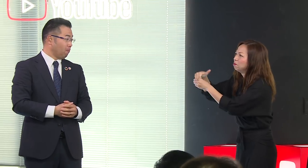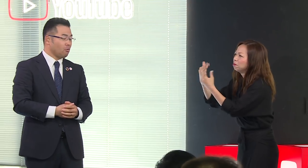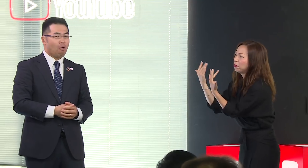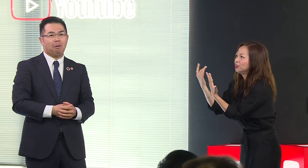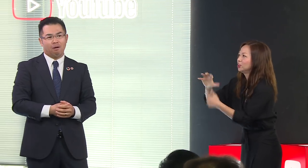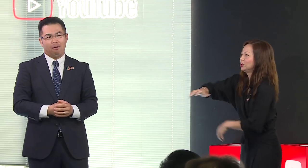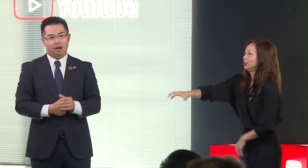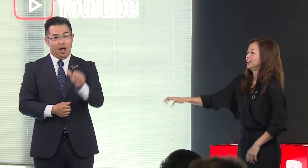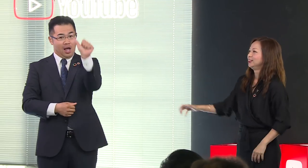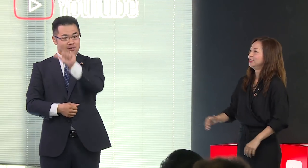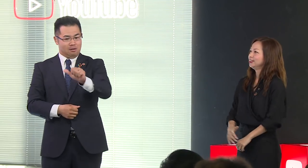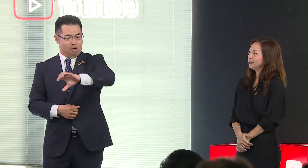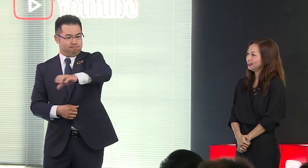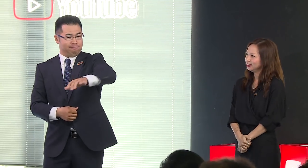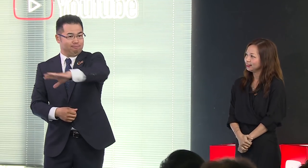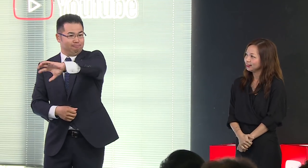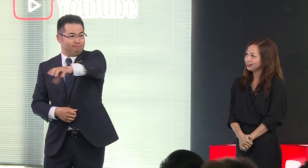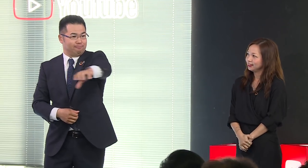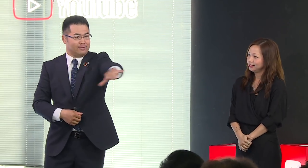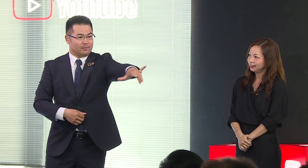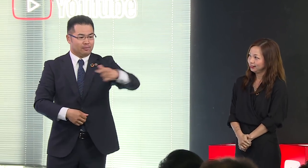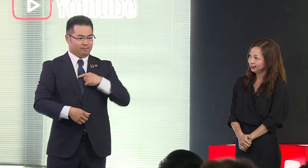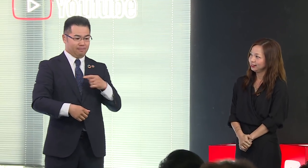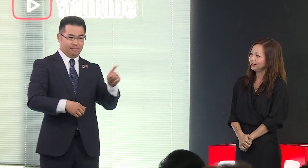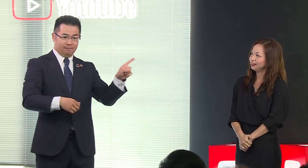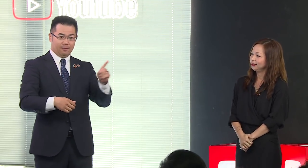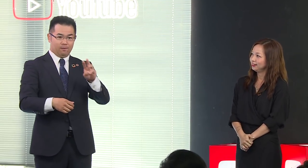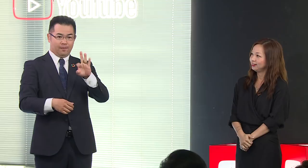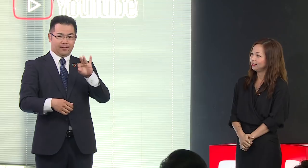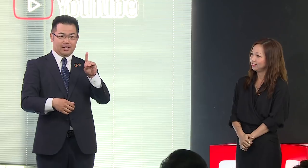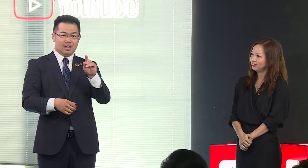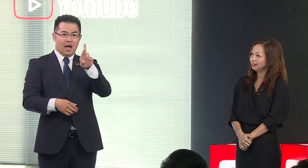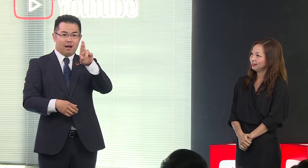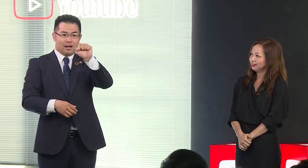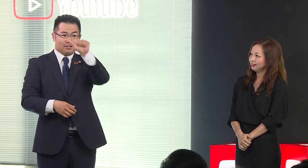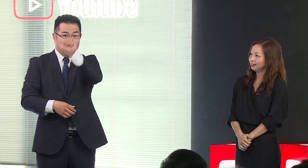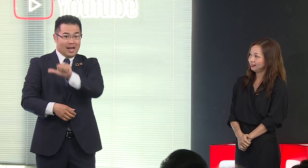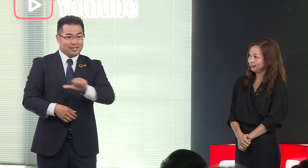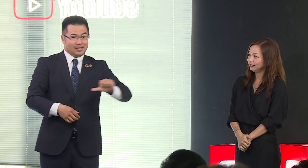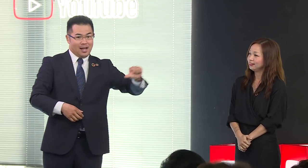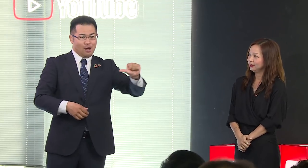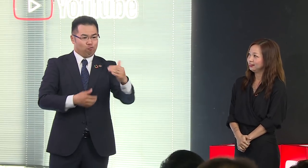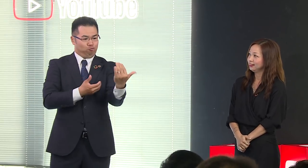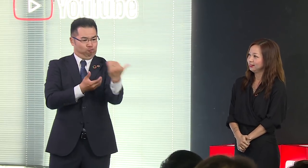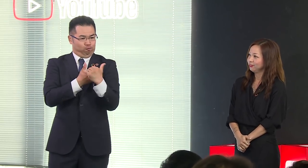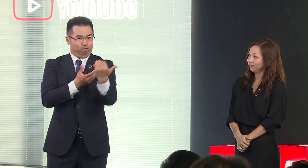think it's important that you know what we do here in Asia. So I will ask some questions and let's see how it goes.